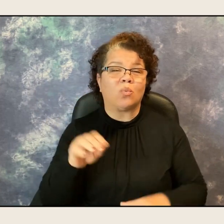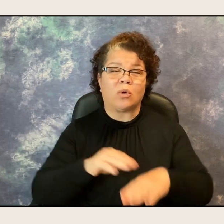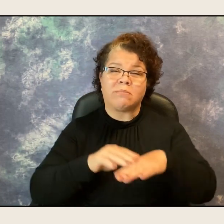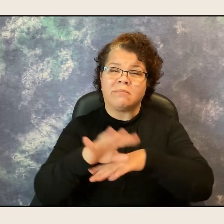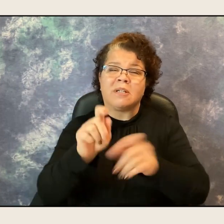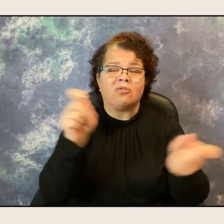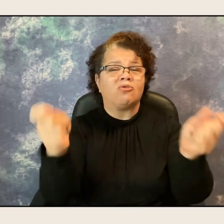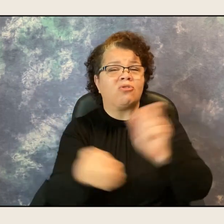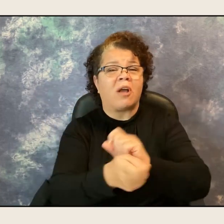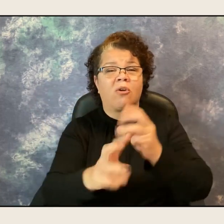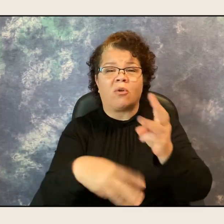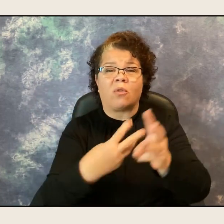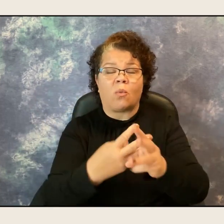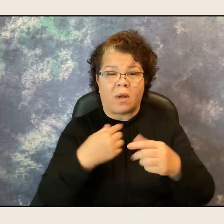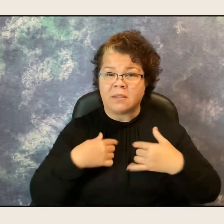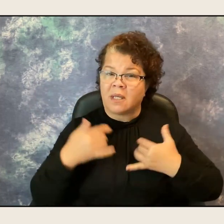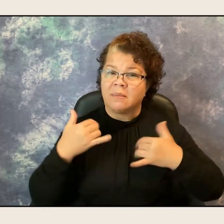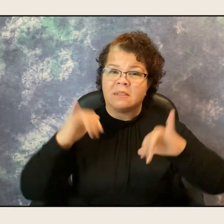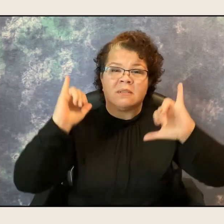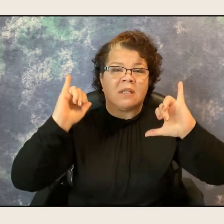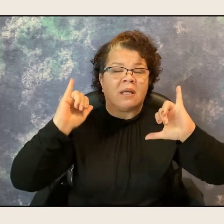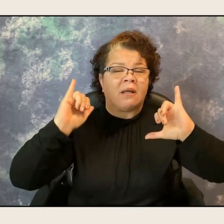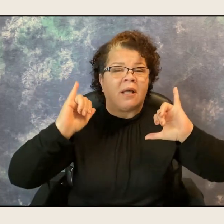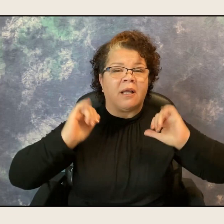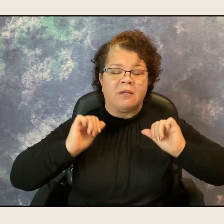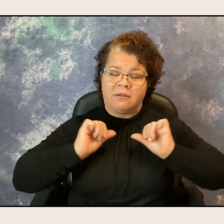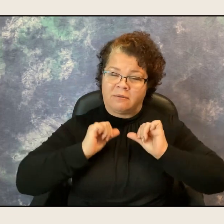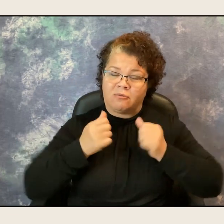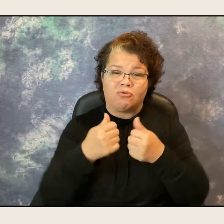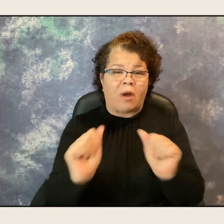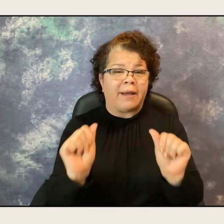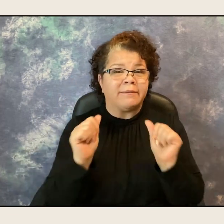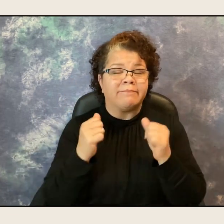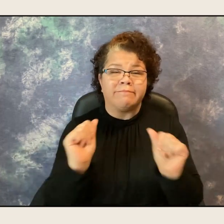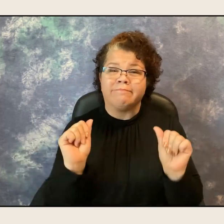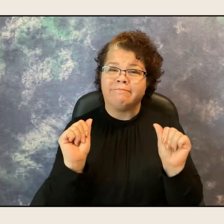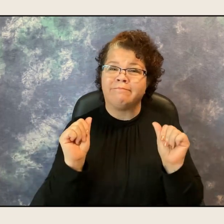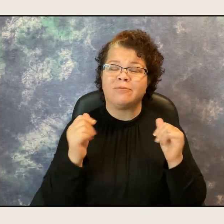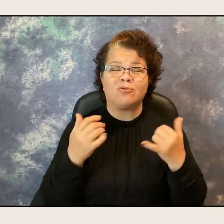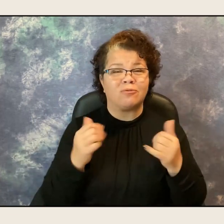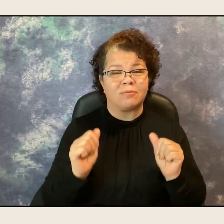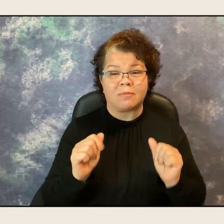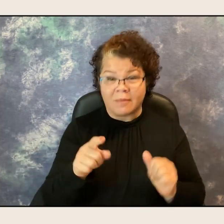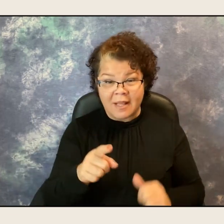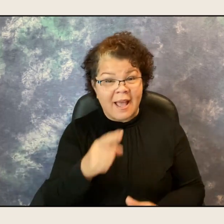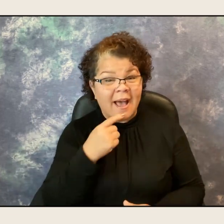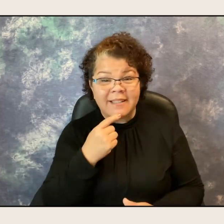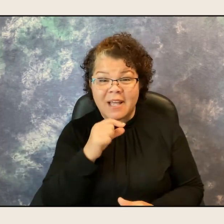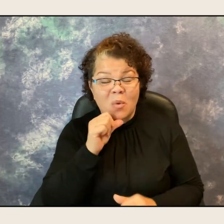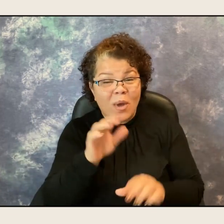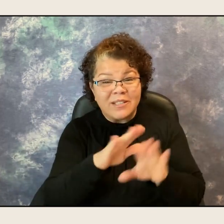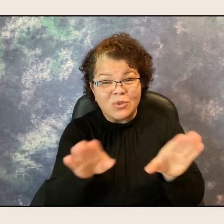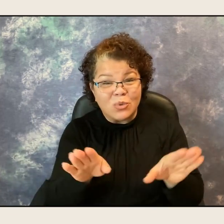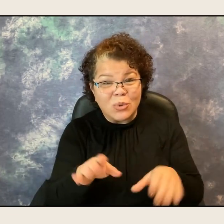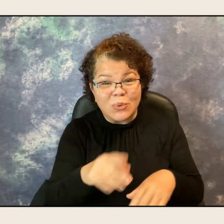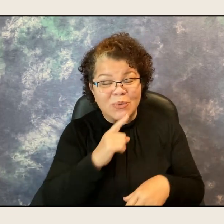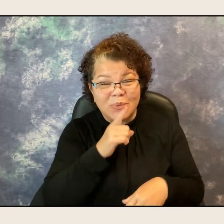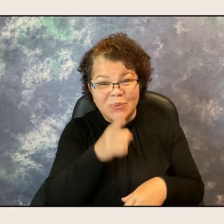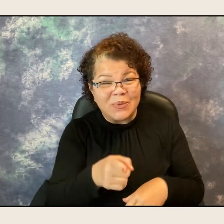I'm still trying, okay? I'm just saying. I said it wasn't true. I know, I know.